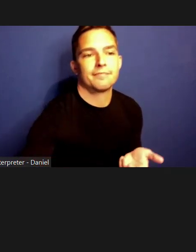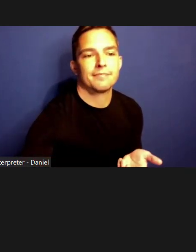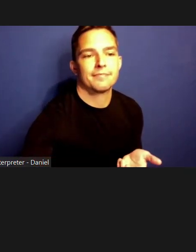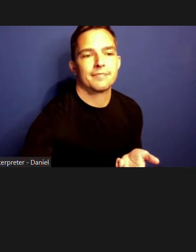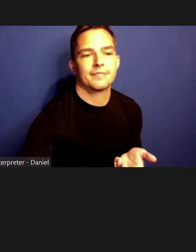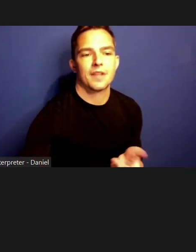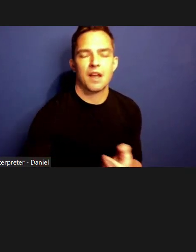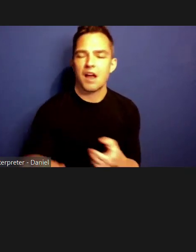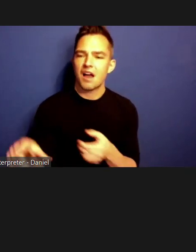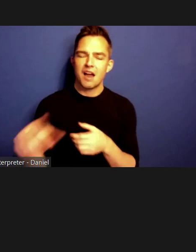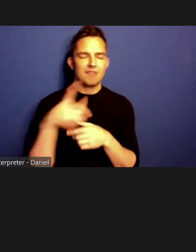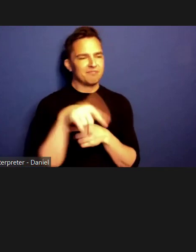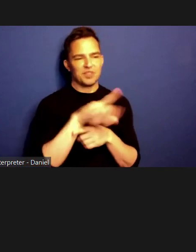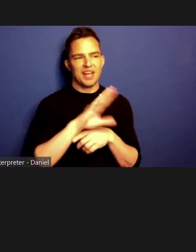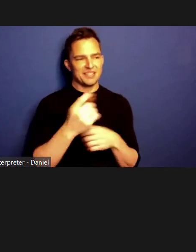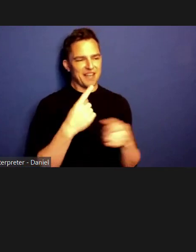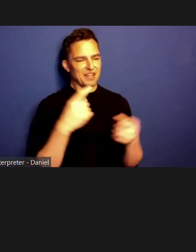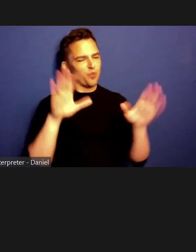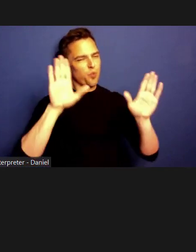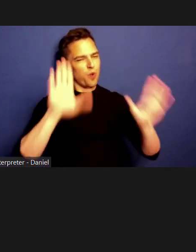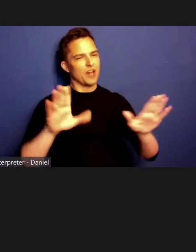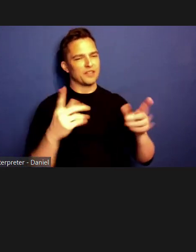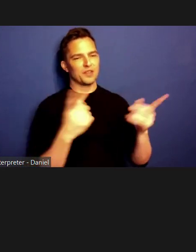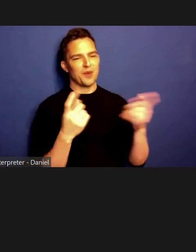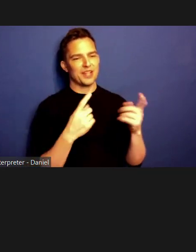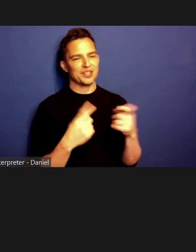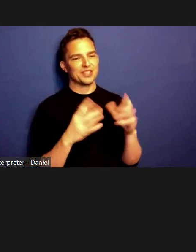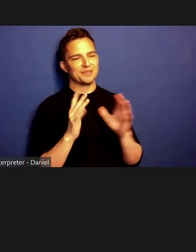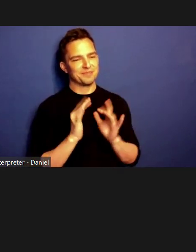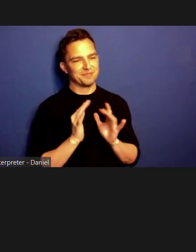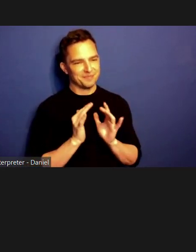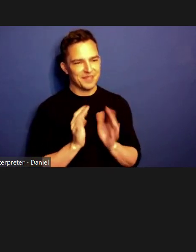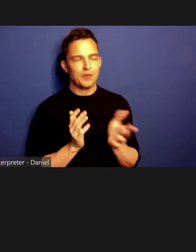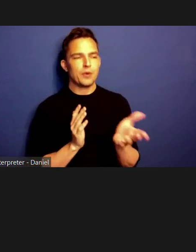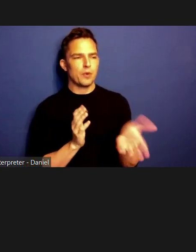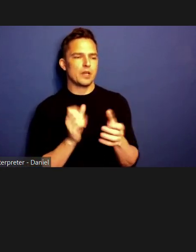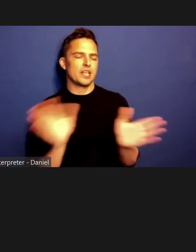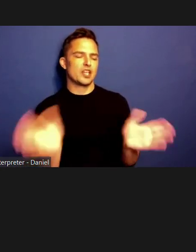We want to encourage you today to when we're done here to find the